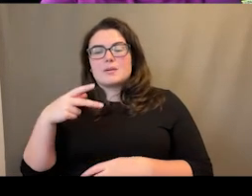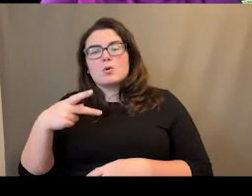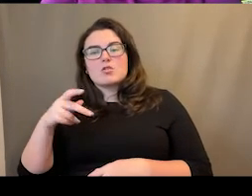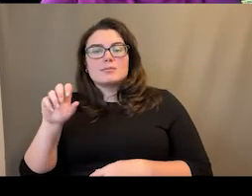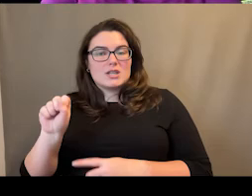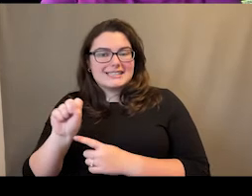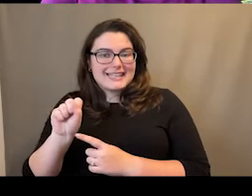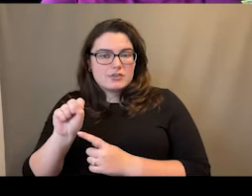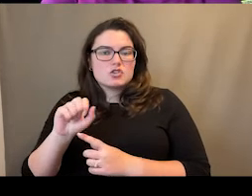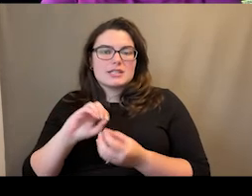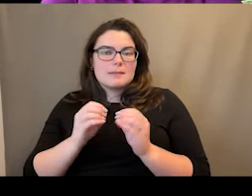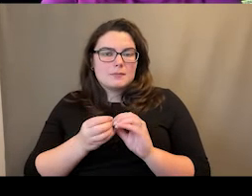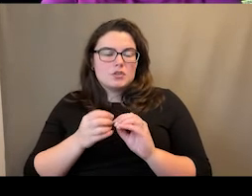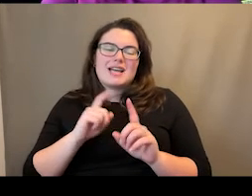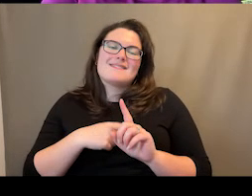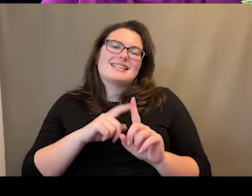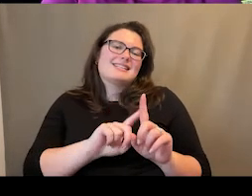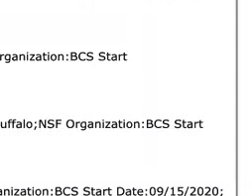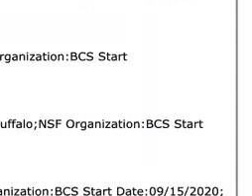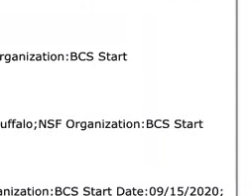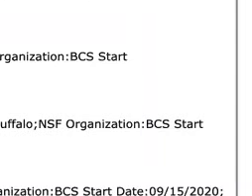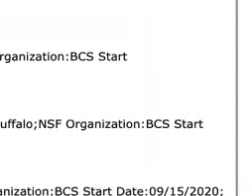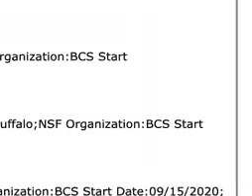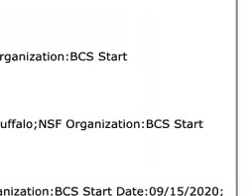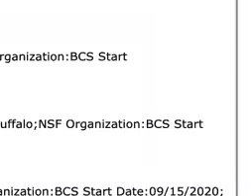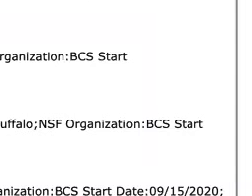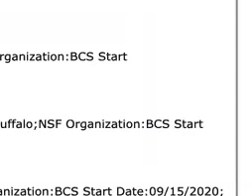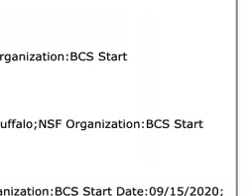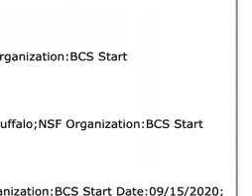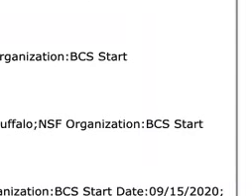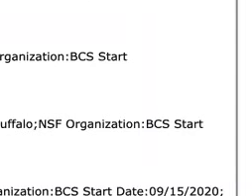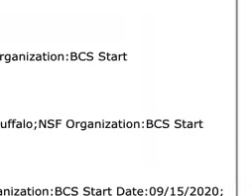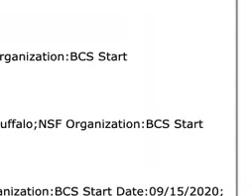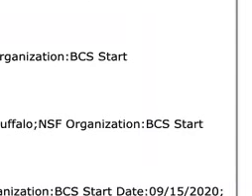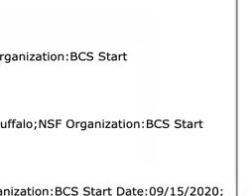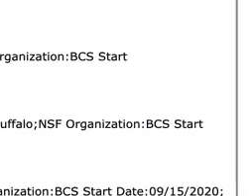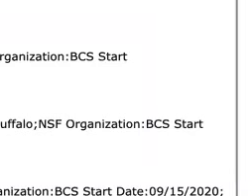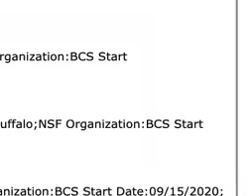There are a variety of ways that you can do that. If you want to look at